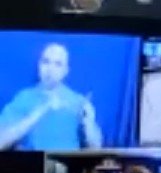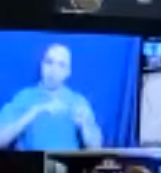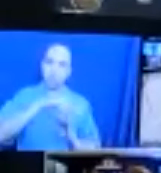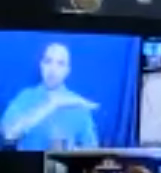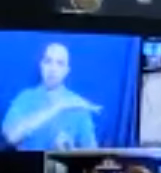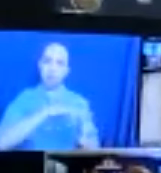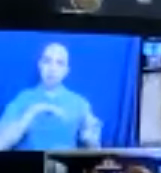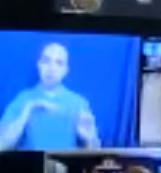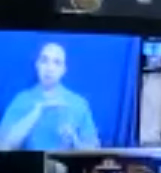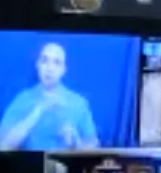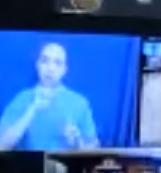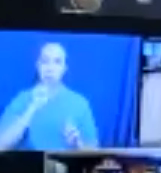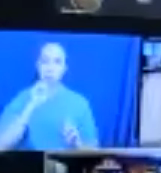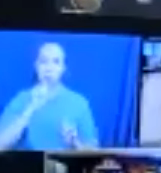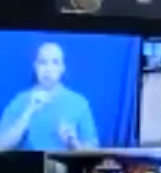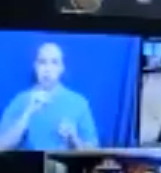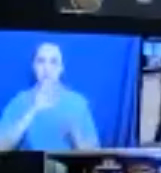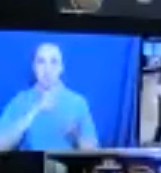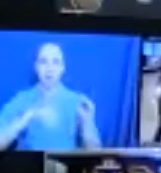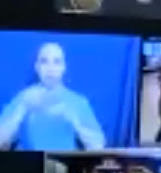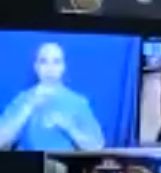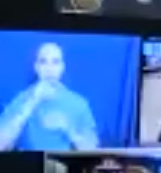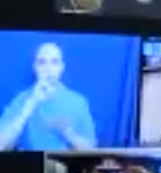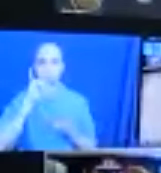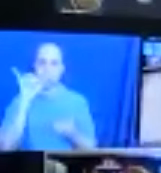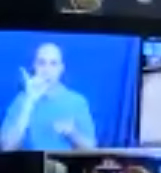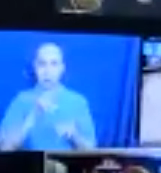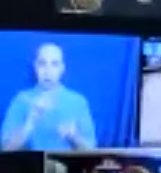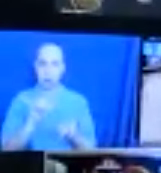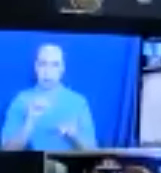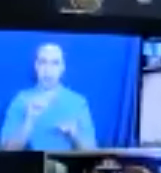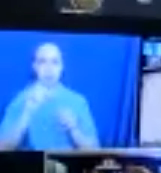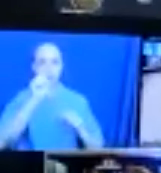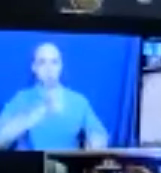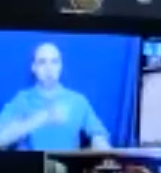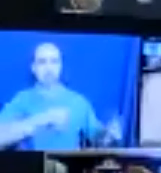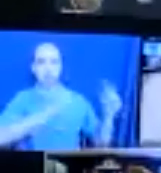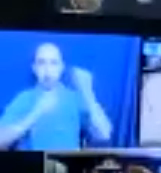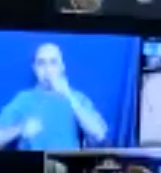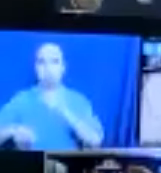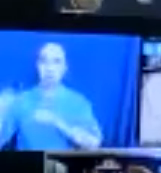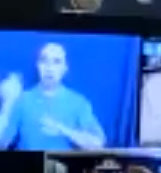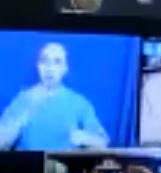MOVEMENTS LOOK LIKE THEY ARE ROLLING A BOAT.